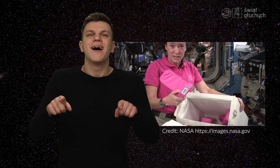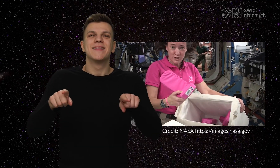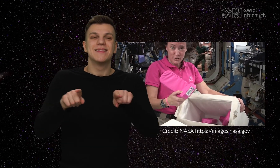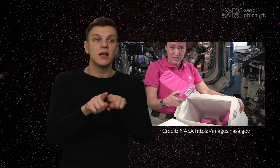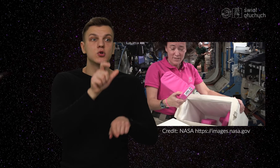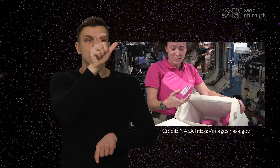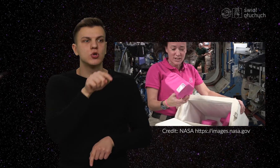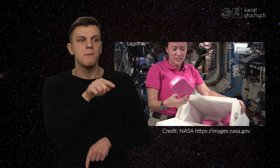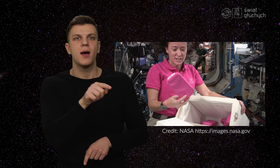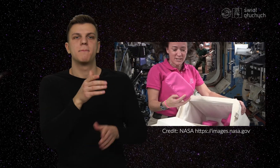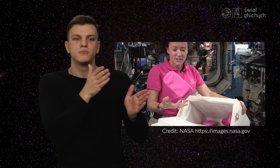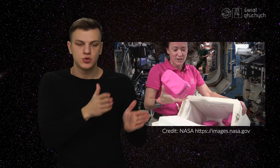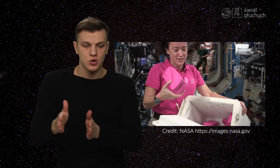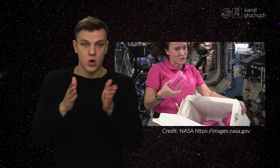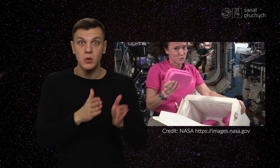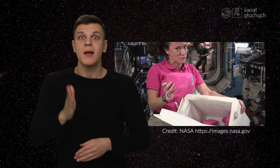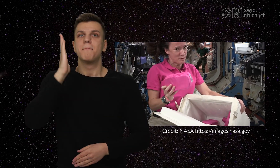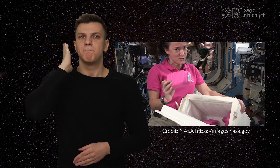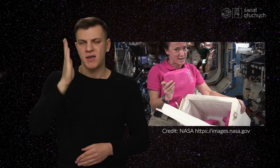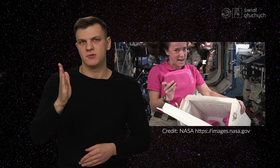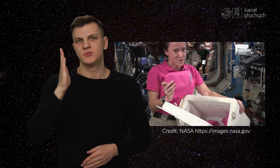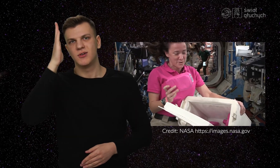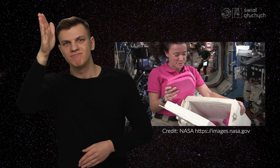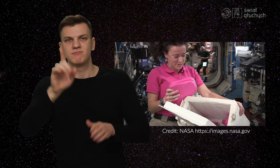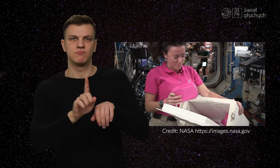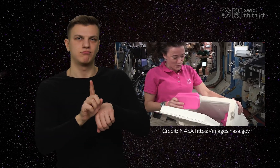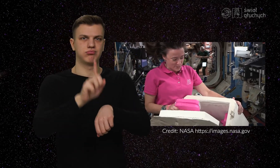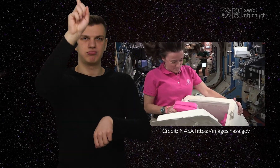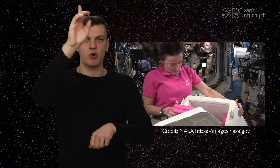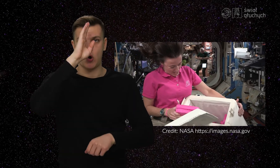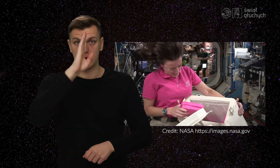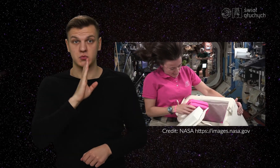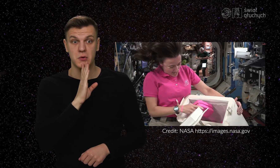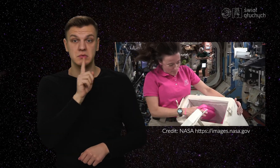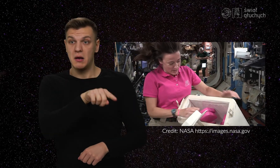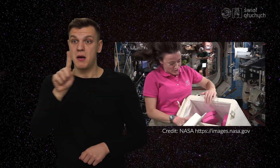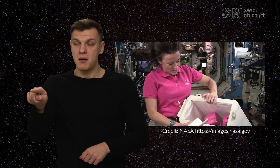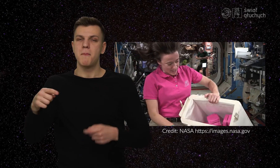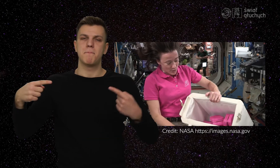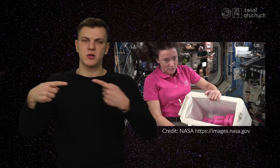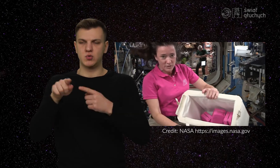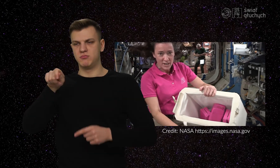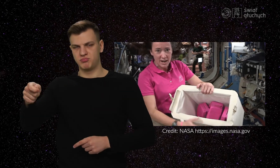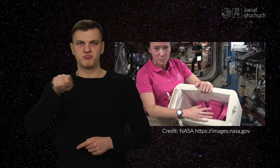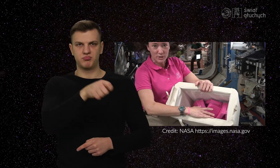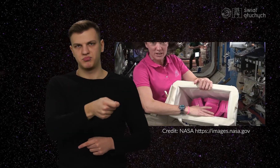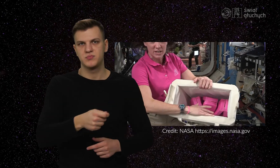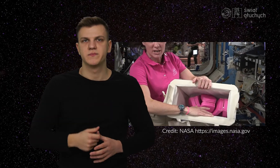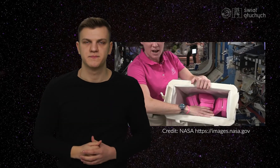or is being prepared to fly such flights.